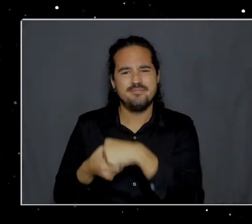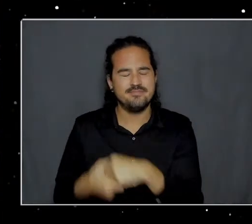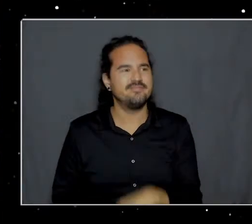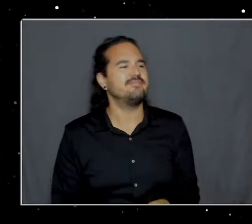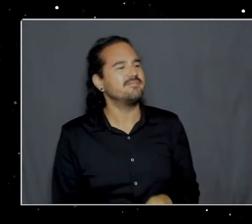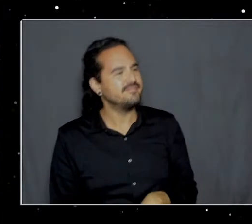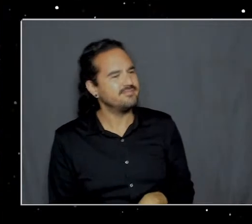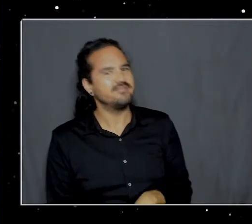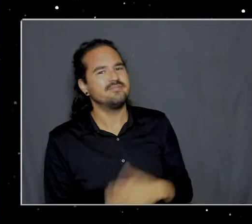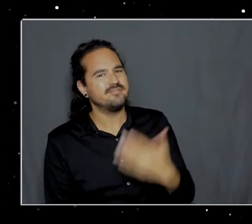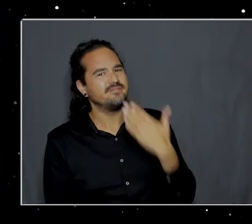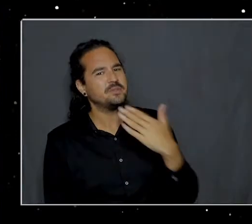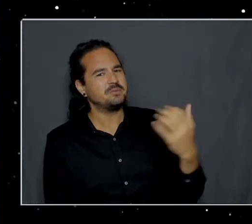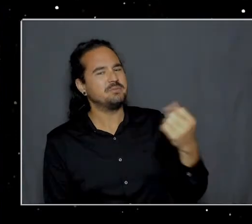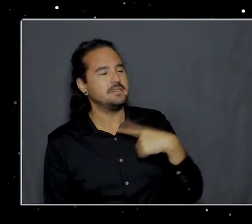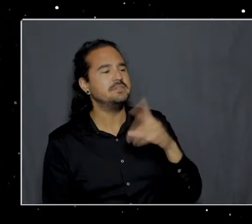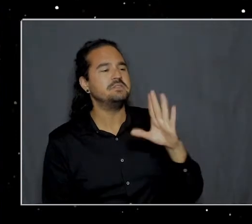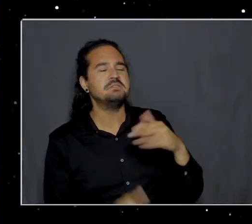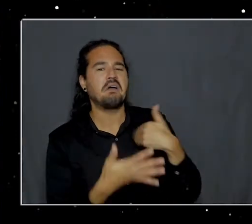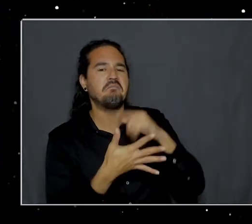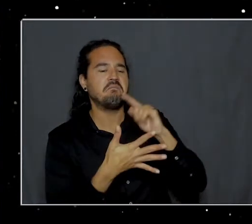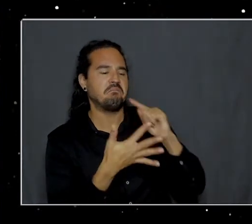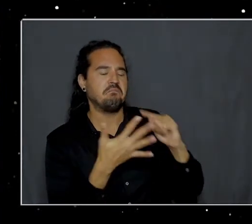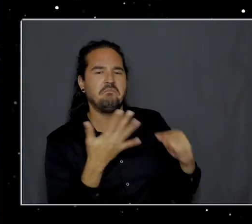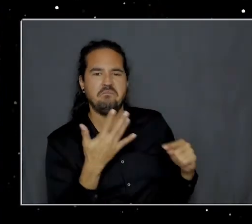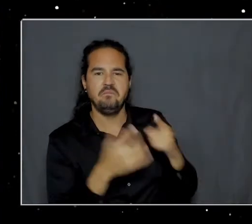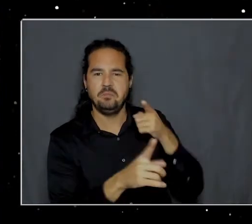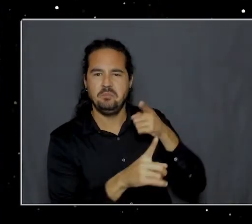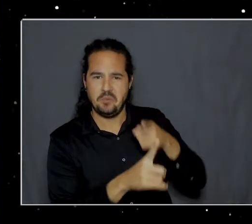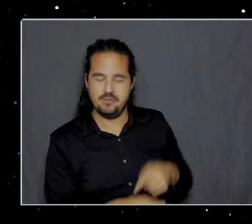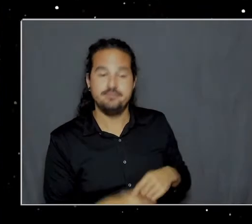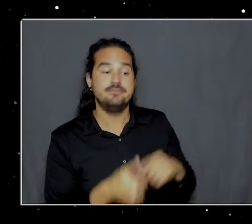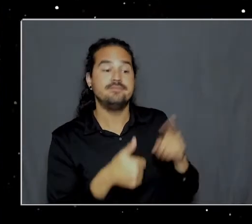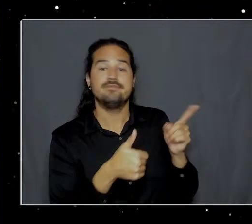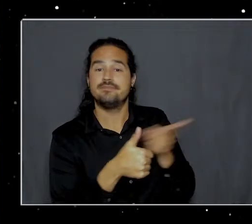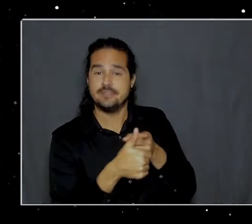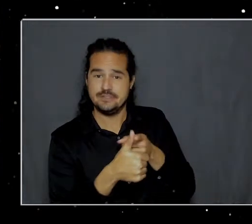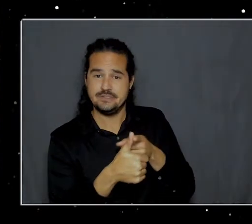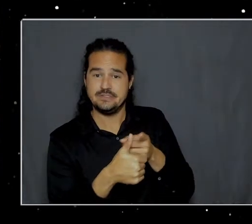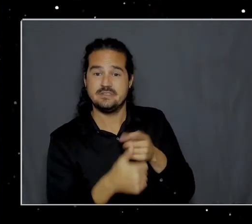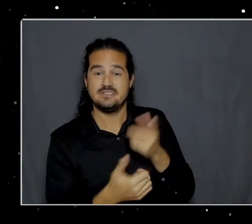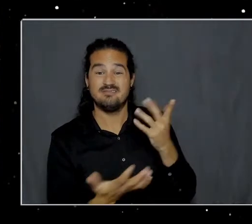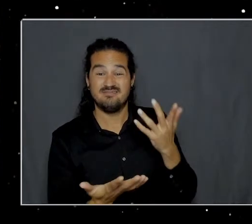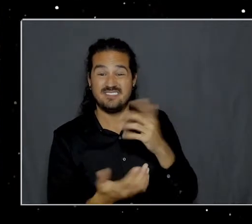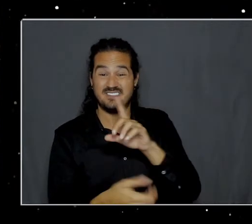BELONGING GAME?" JOHN A. POWELL: